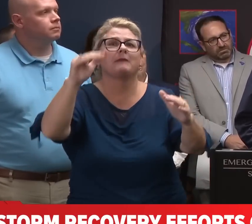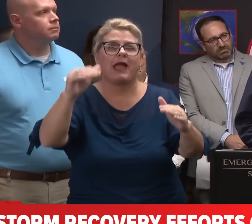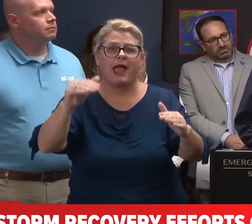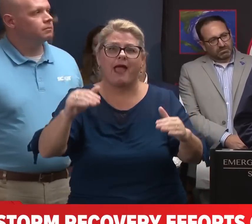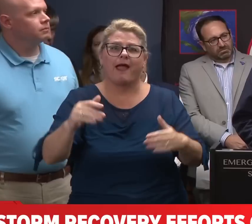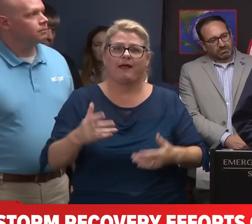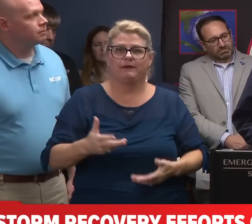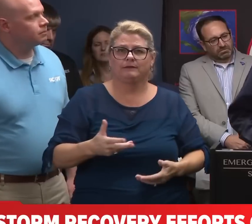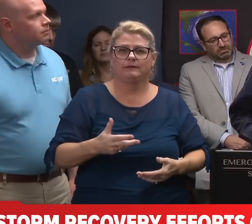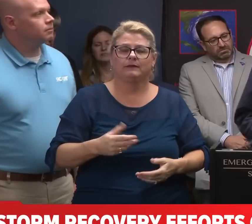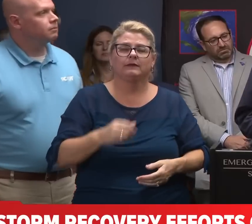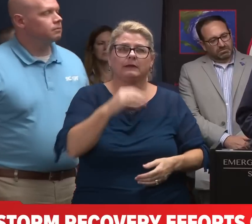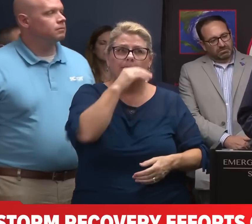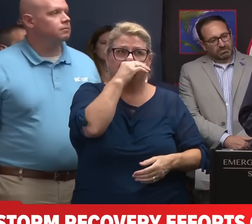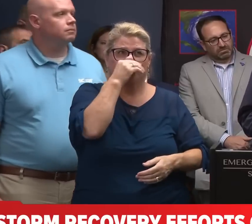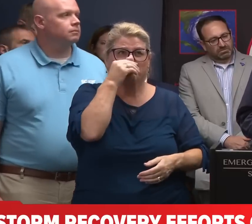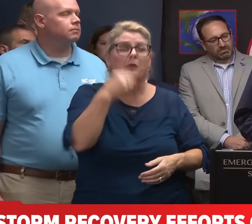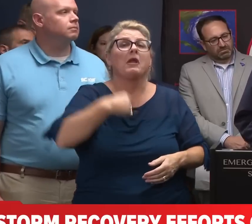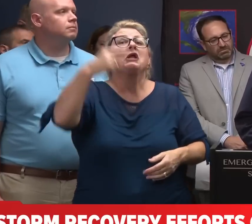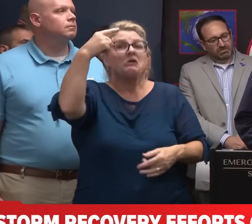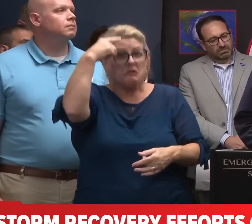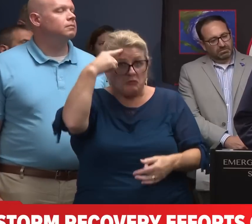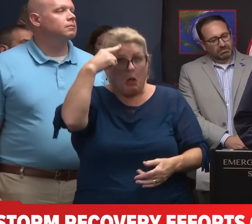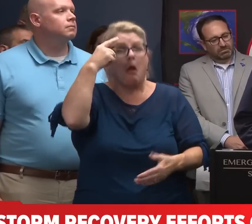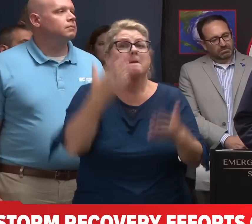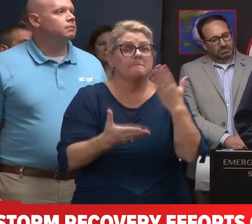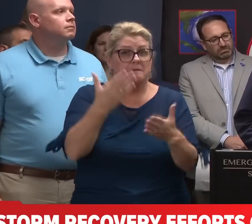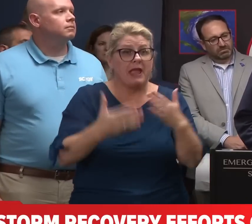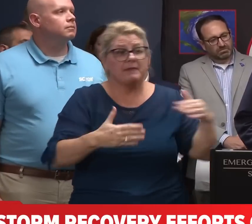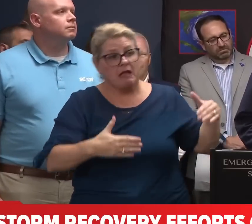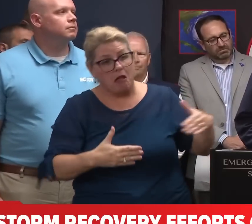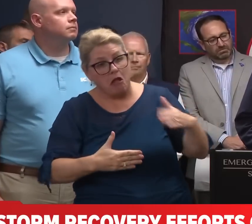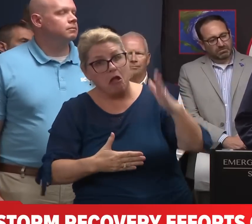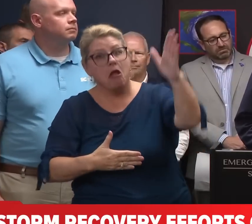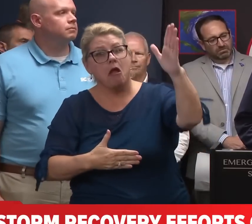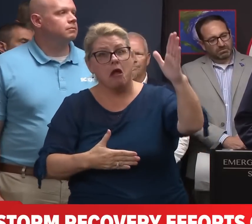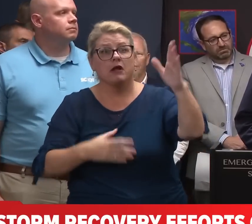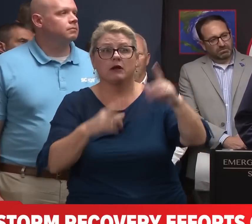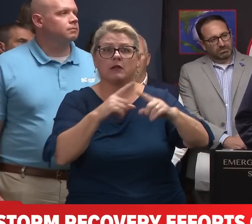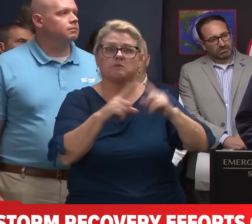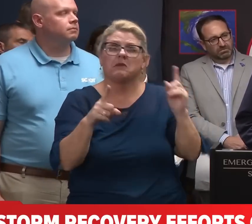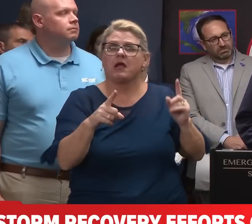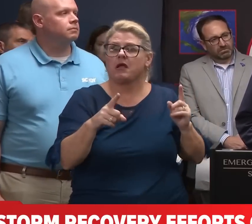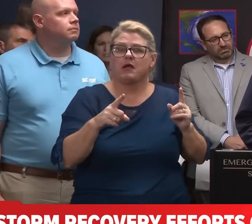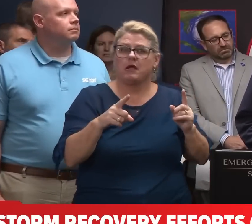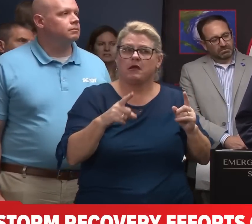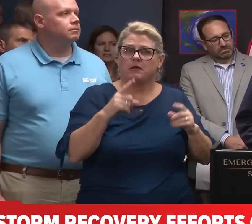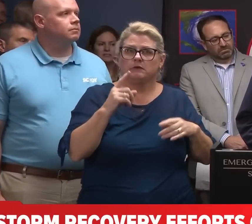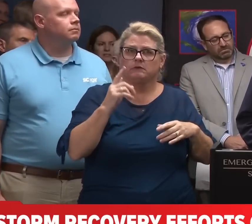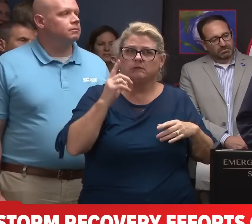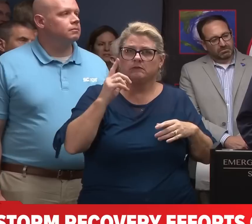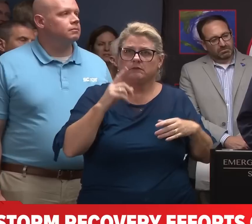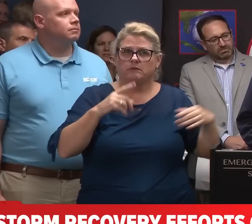Uh, uh That is, we thought it might be coming at us and it veered off wasn't as strong when it got here because it went across land.